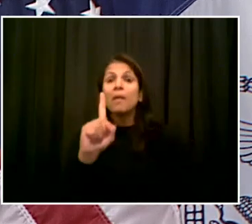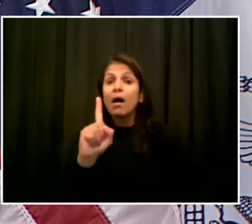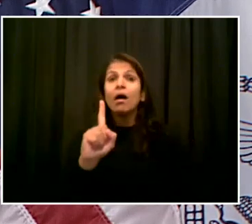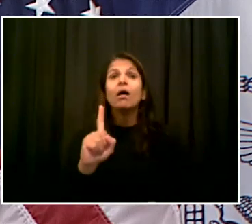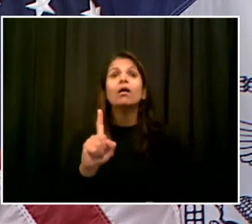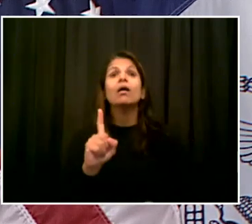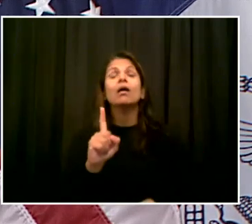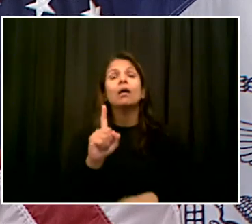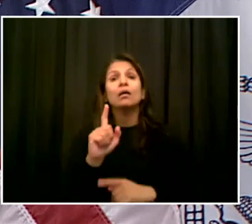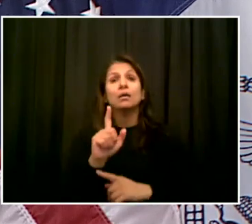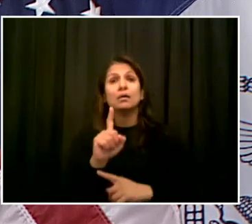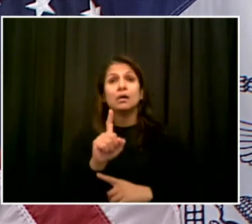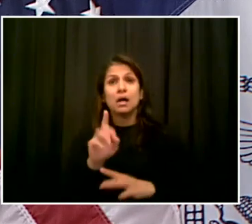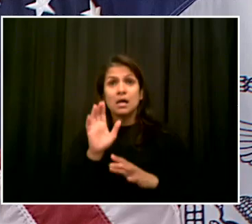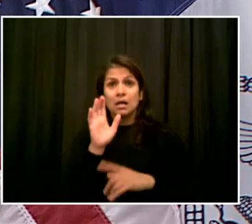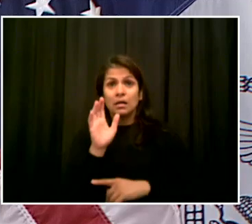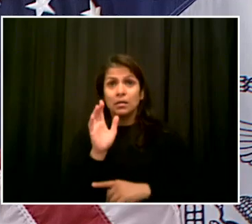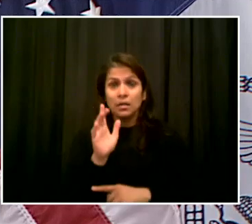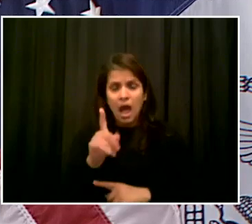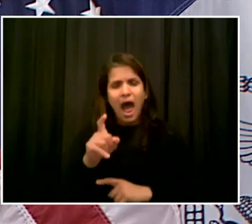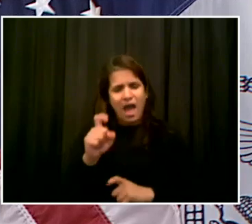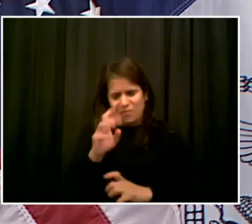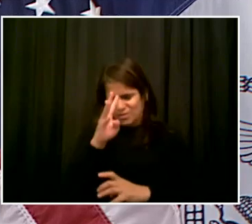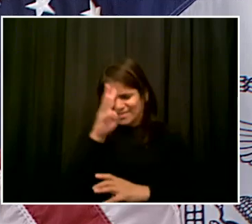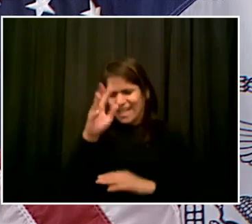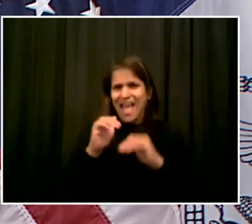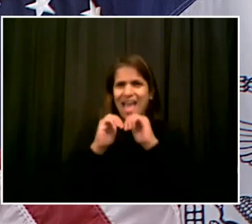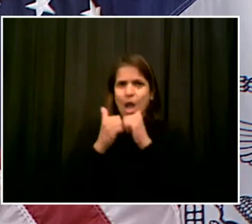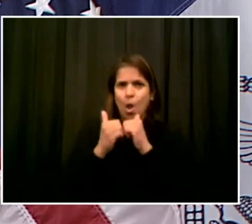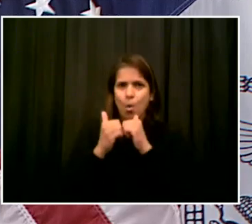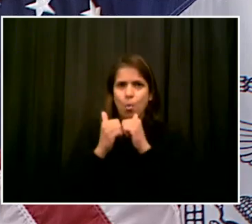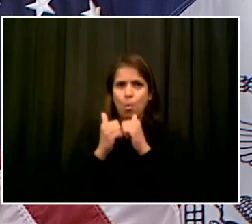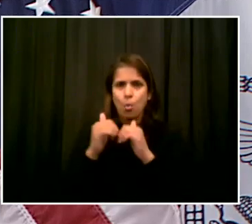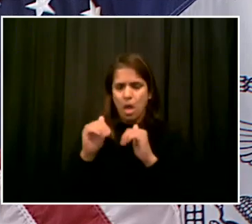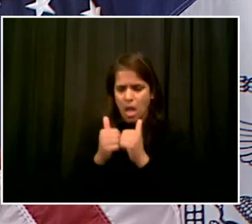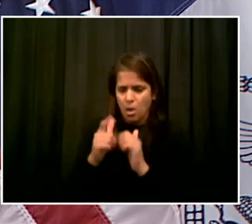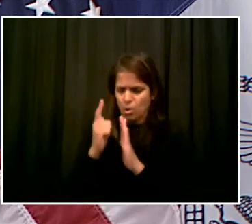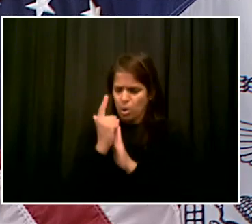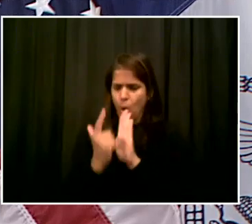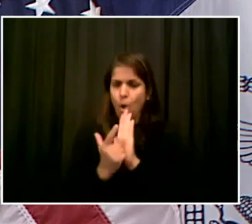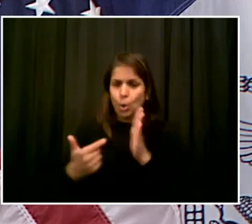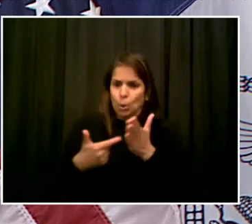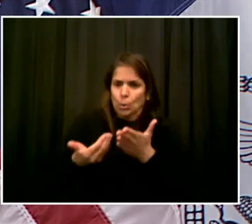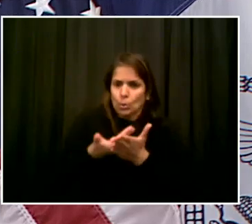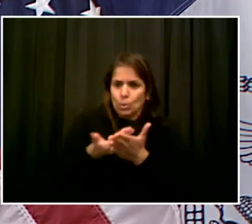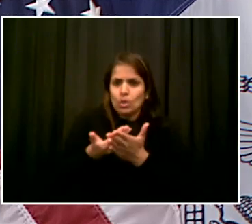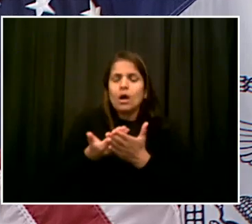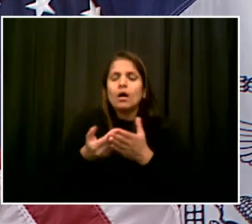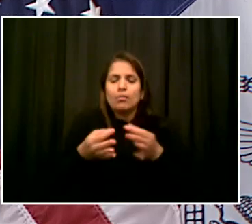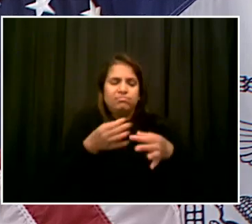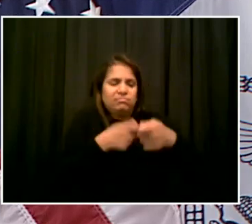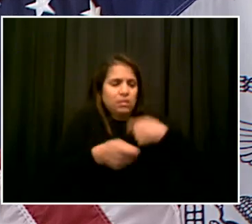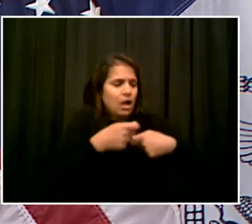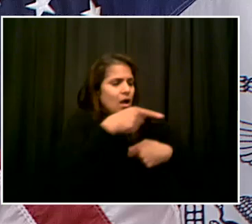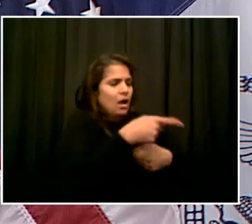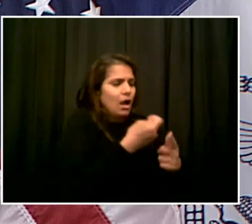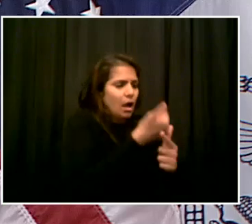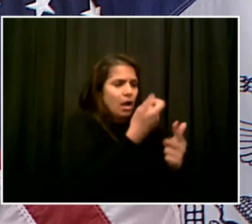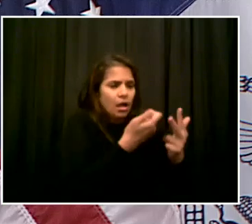BUT WE MUST ADD IN A NEW LAW TO PROTECT THE IDENTITIES AND THE PERSONAL INFORMATION OF POLICE OFFICERS IN A WAY THAT